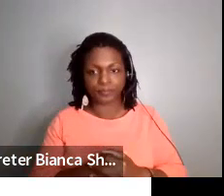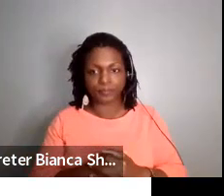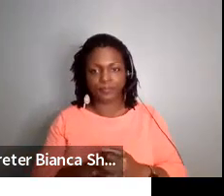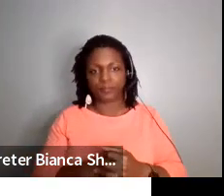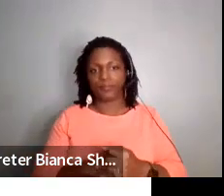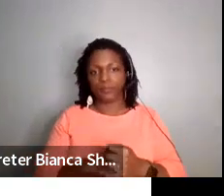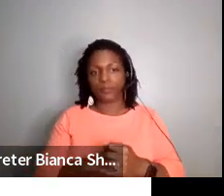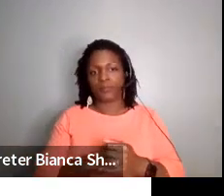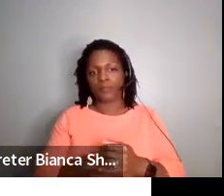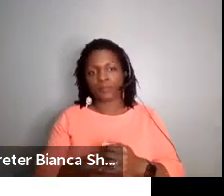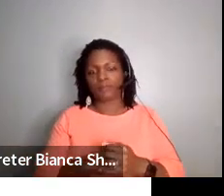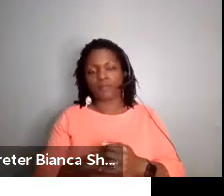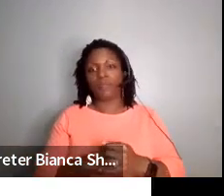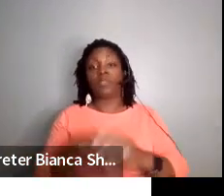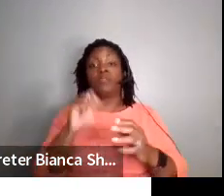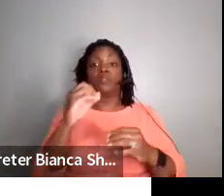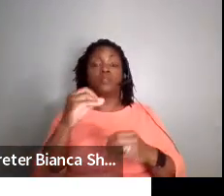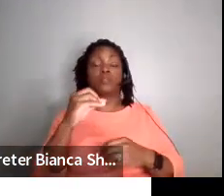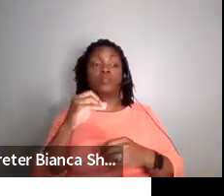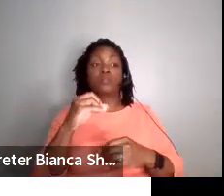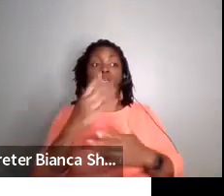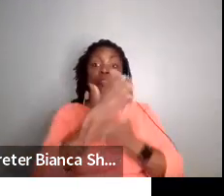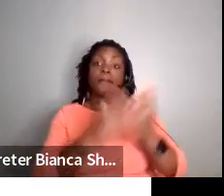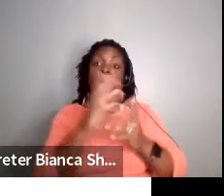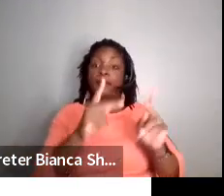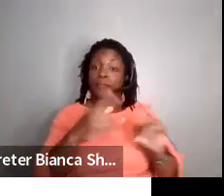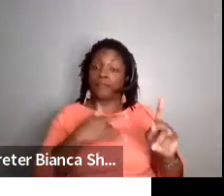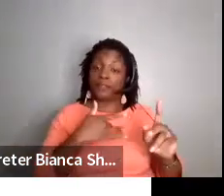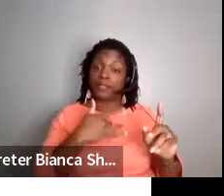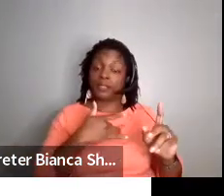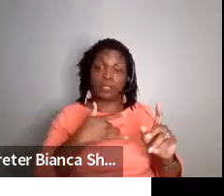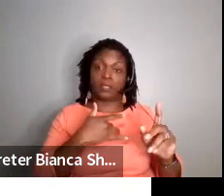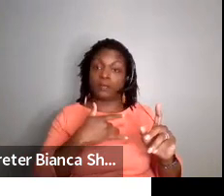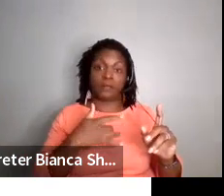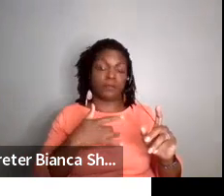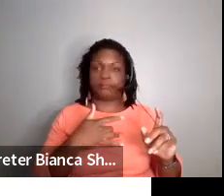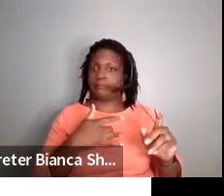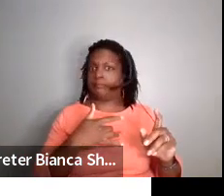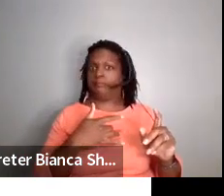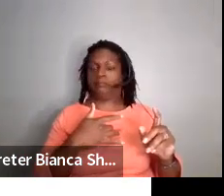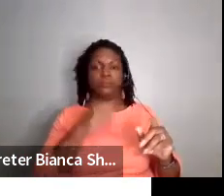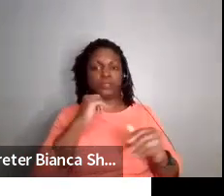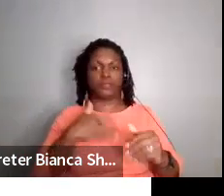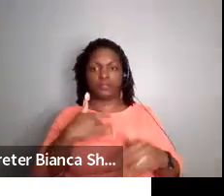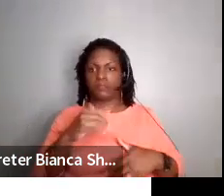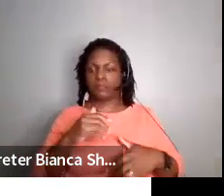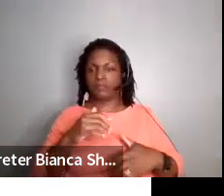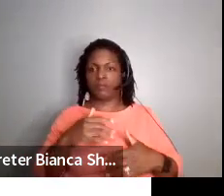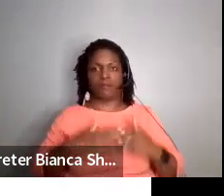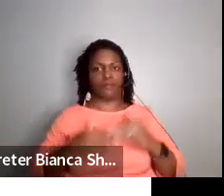Okay. So people feel extremely uncomfortable when they see someone with a disability.